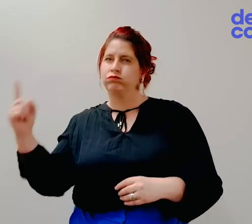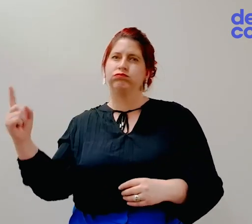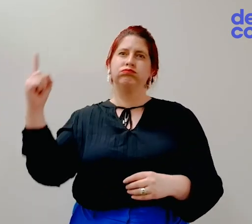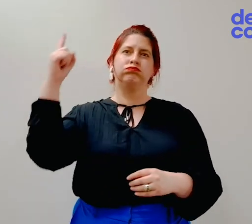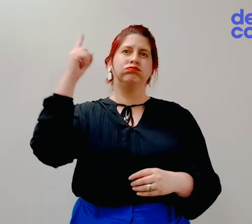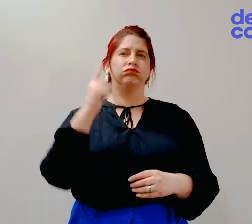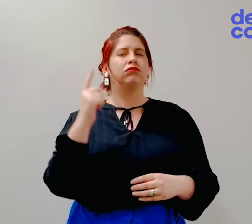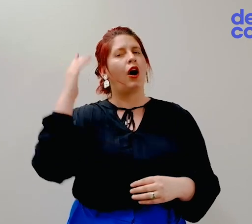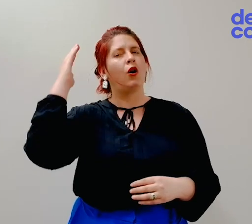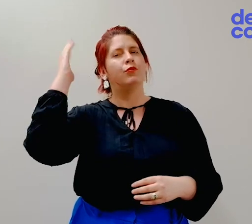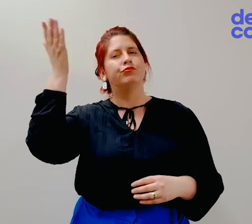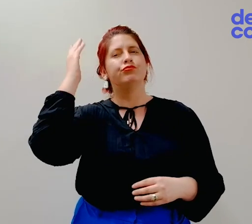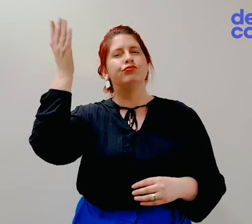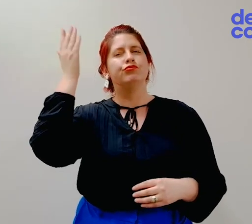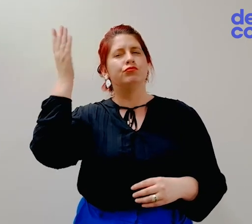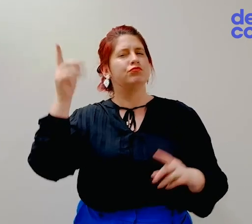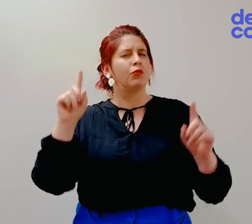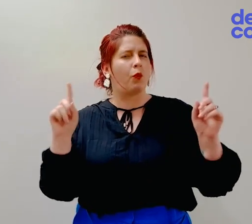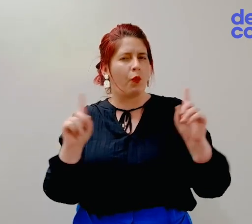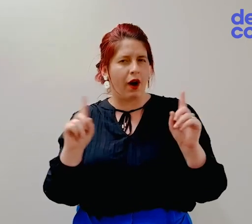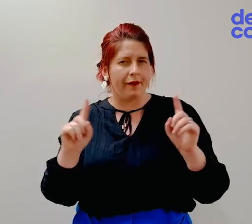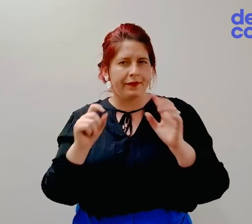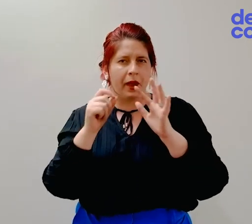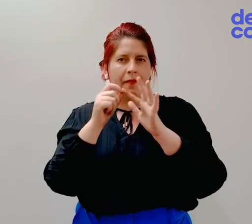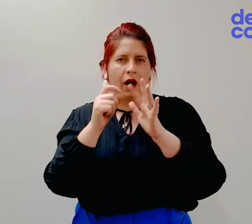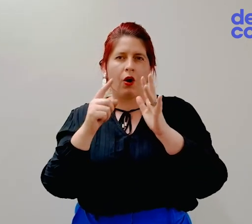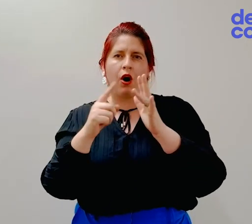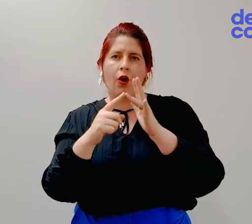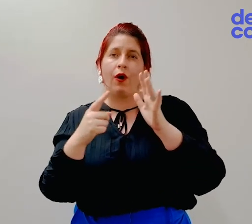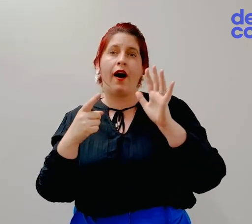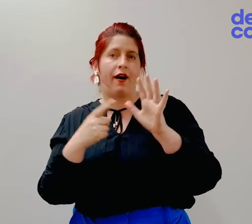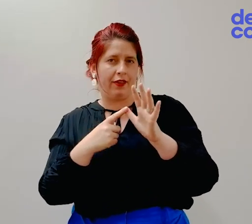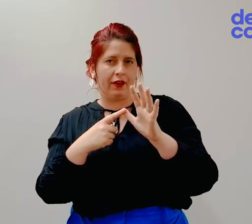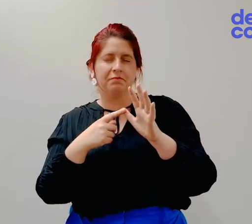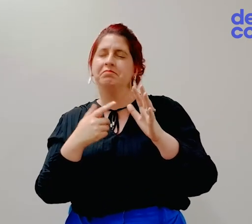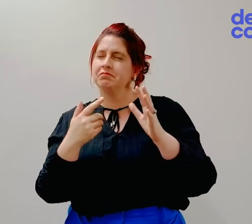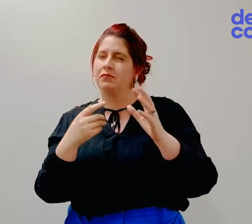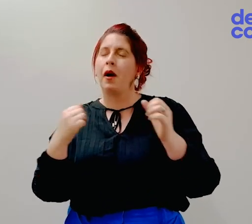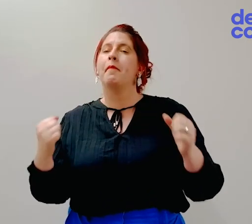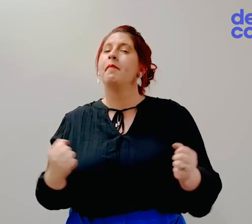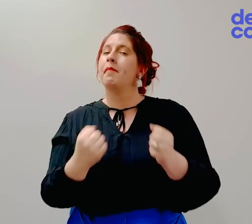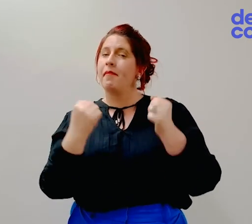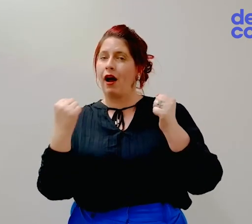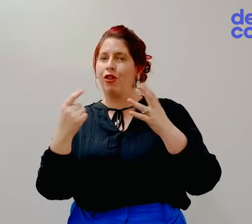We have a person traveling up from Brisbane to talk about POA,